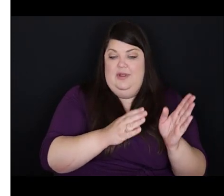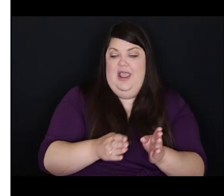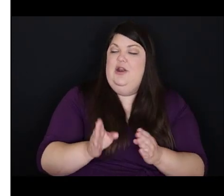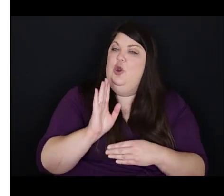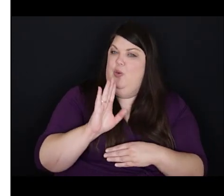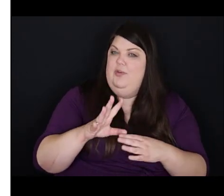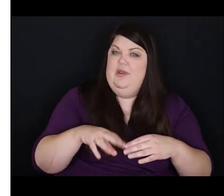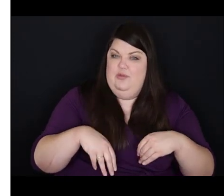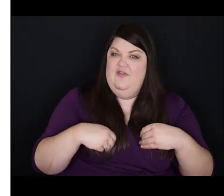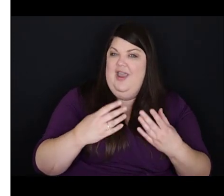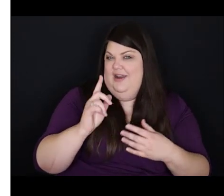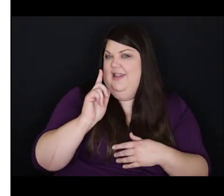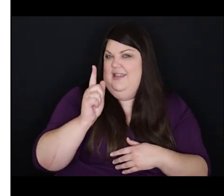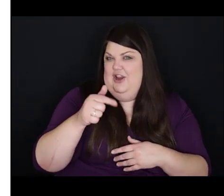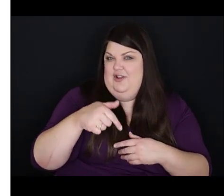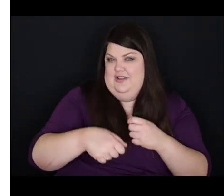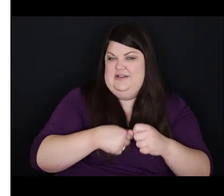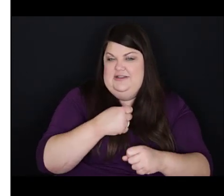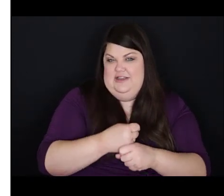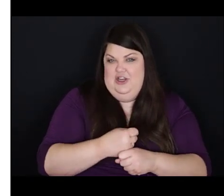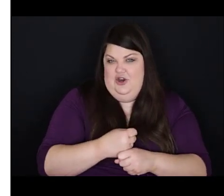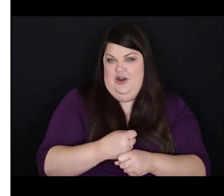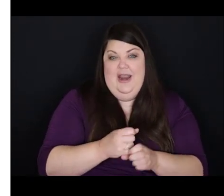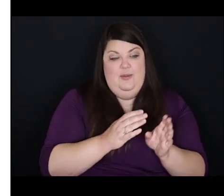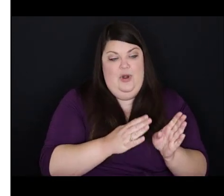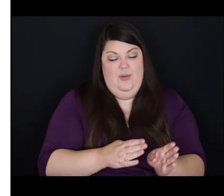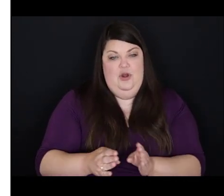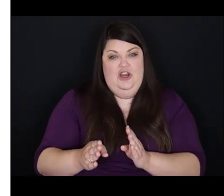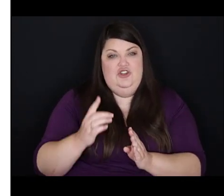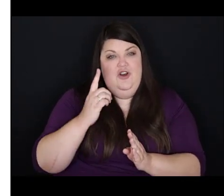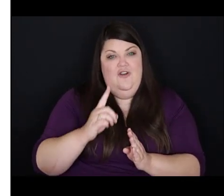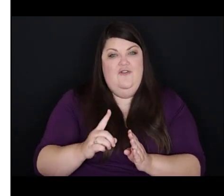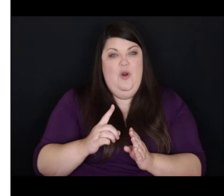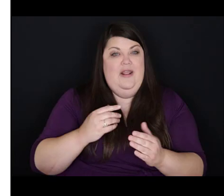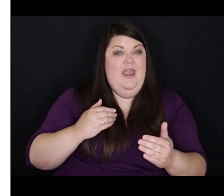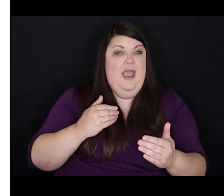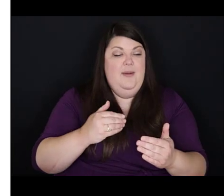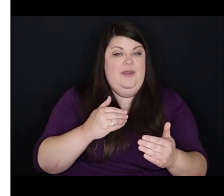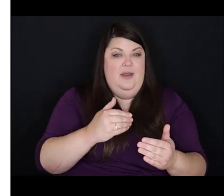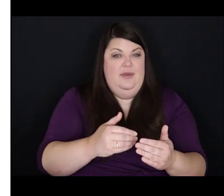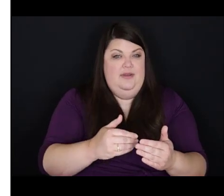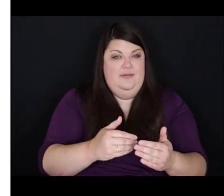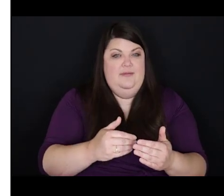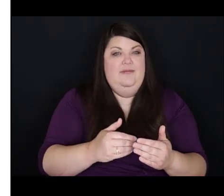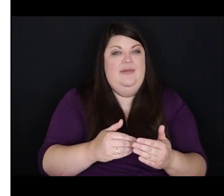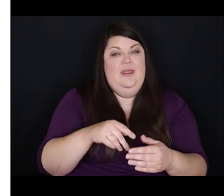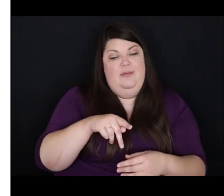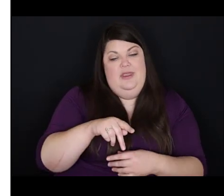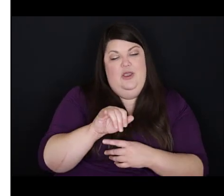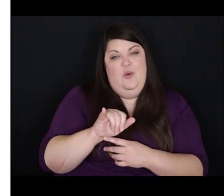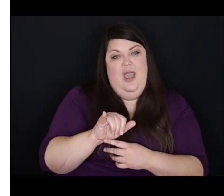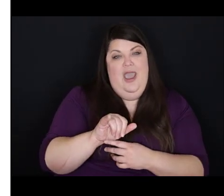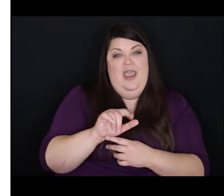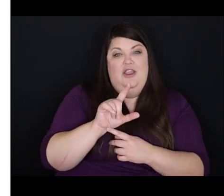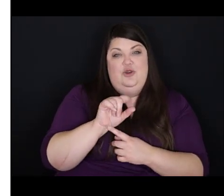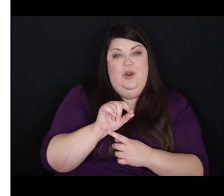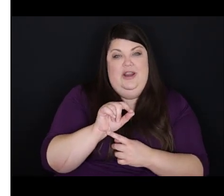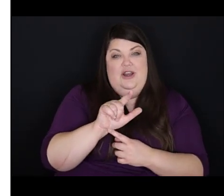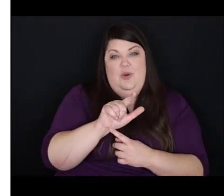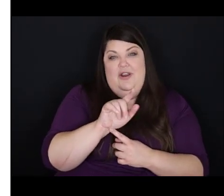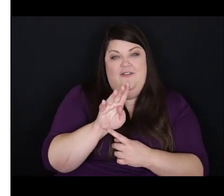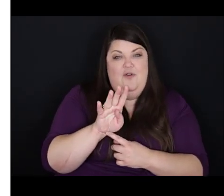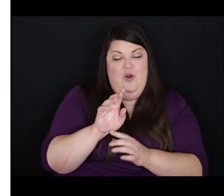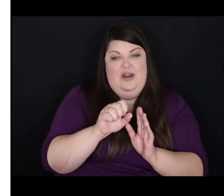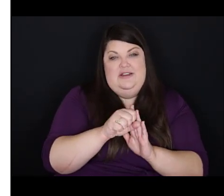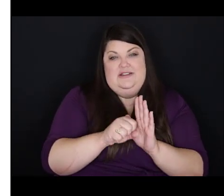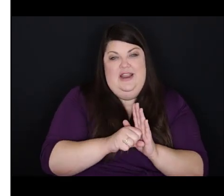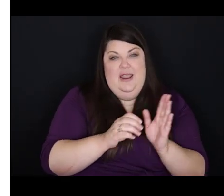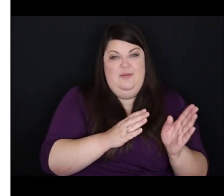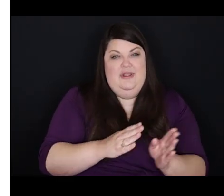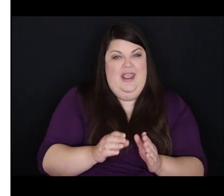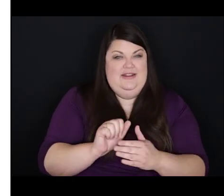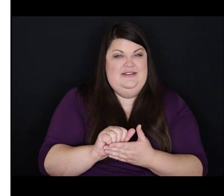be provided later this year in preparation for the upcoming PY2024 State Plan submissions.